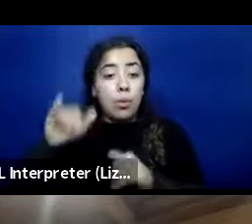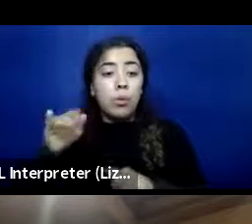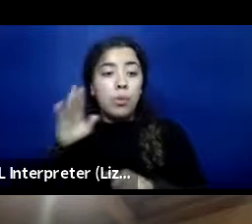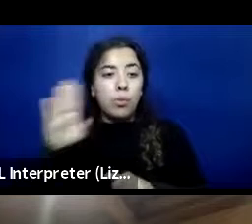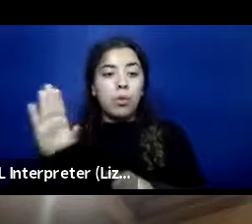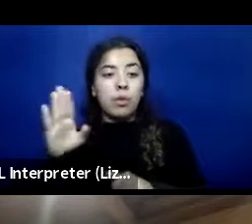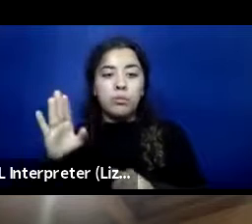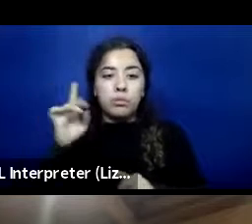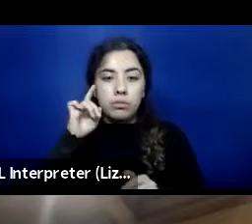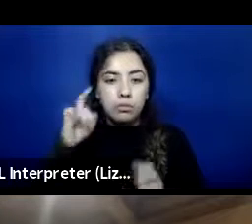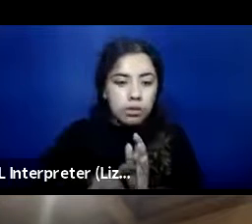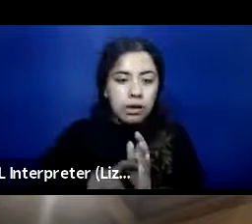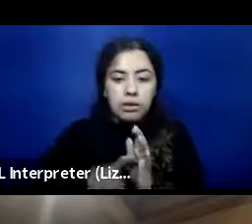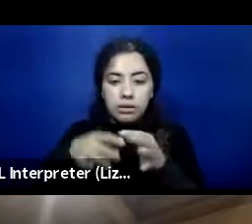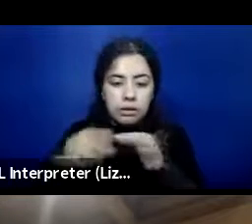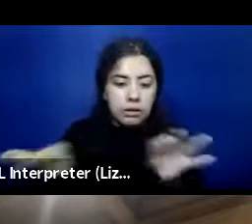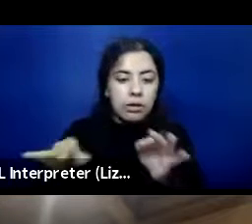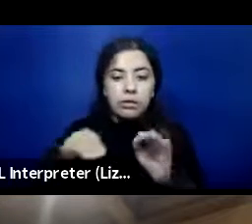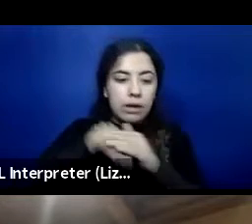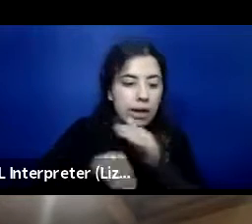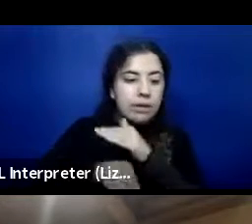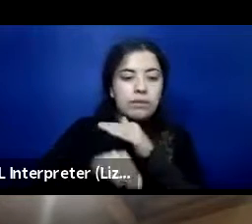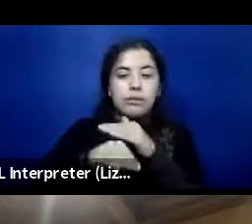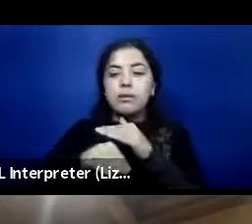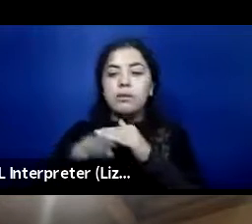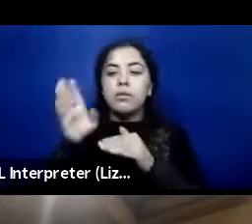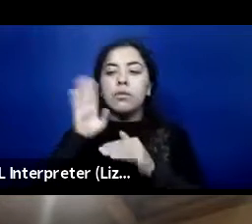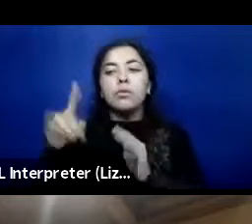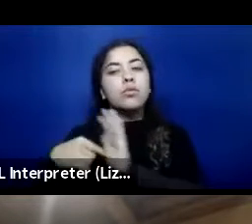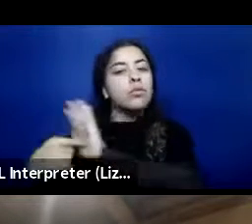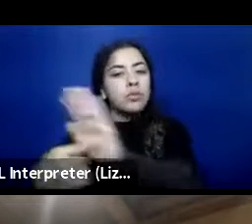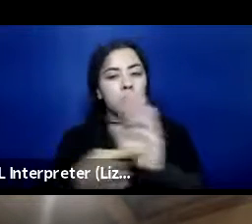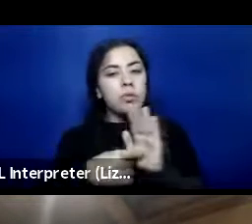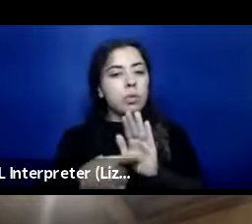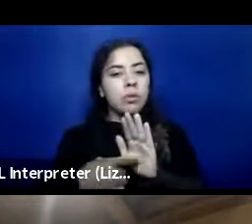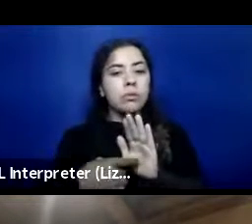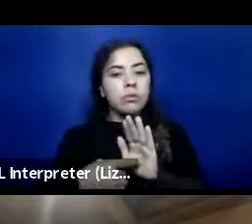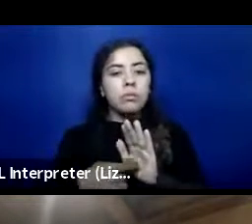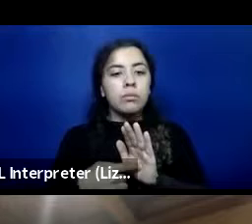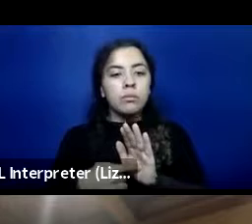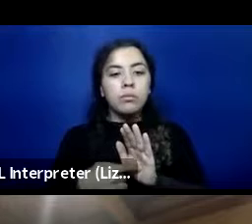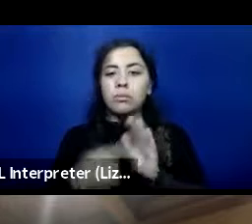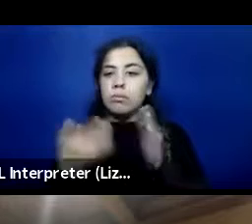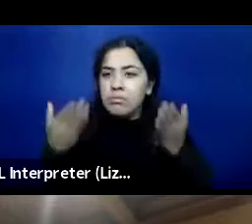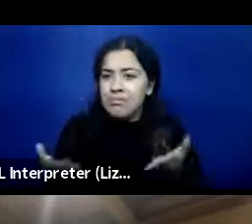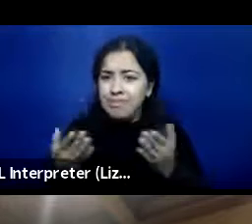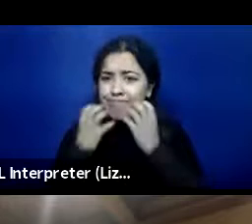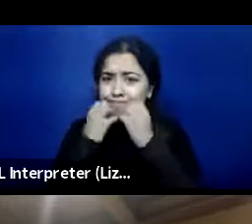for enabling better access to content across the web for persons with disabilities. We strongly believe AI is the future of